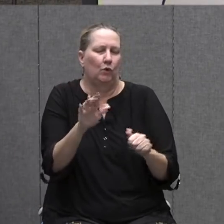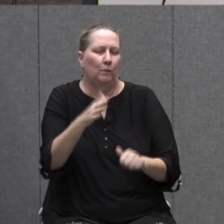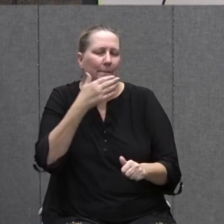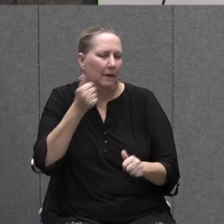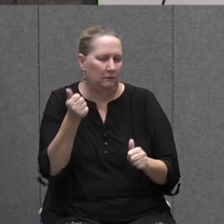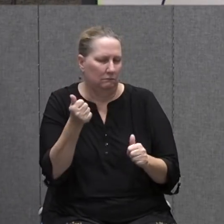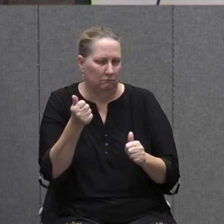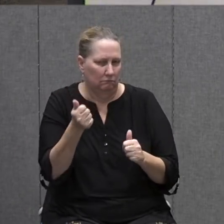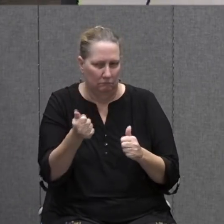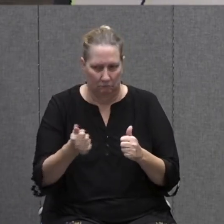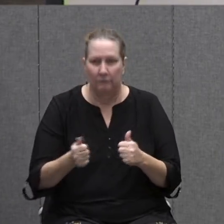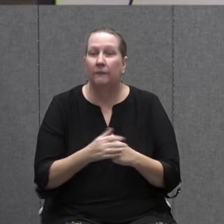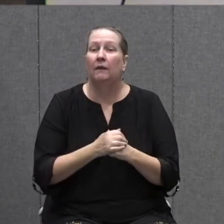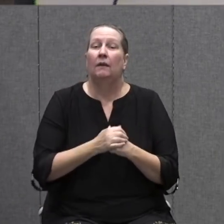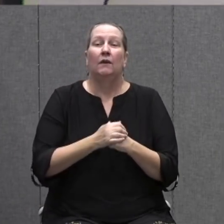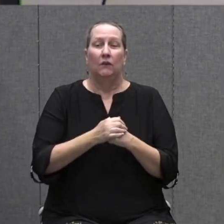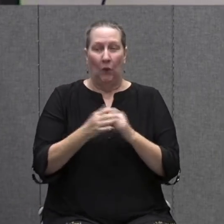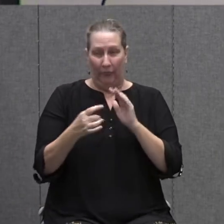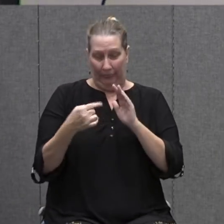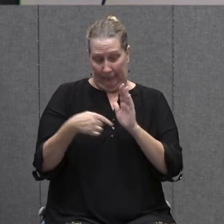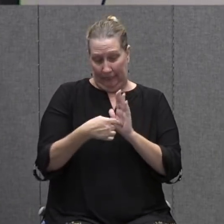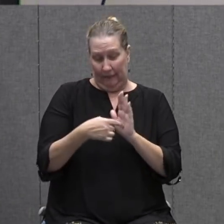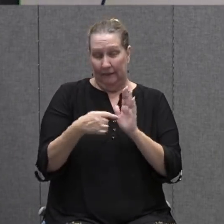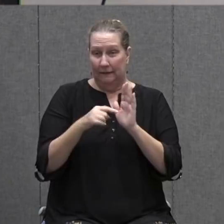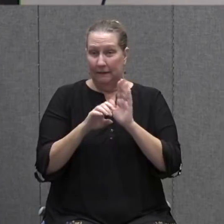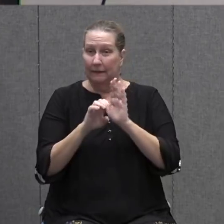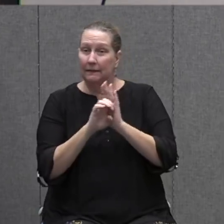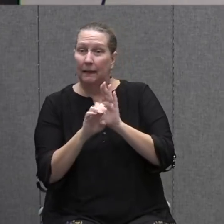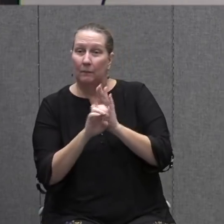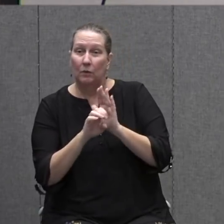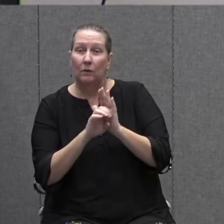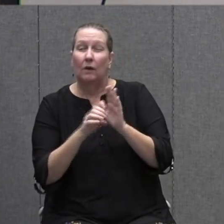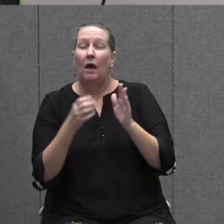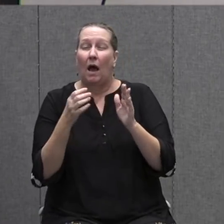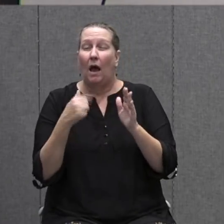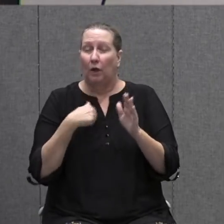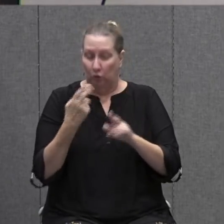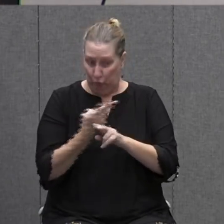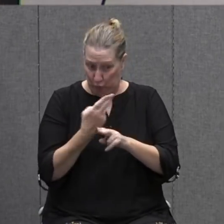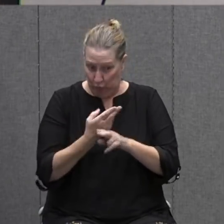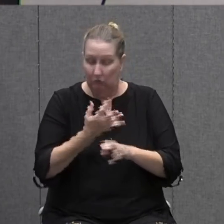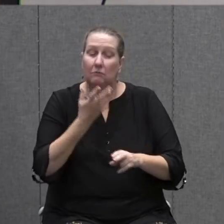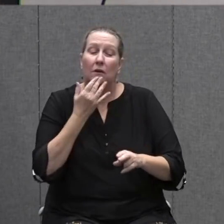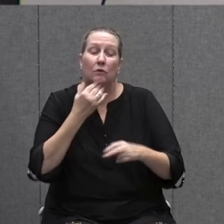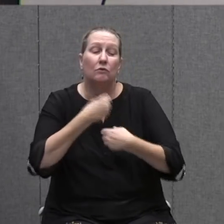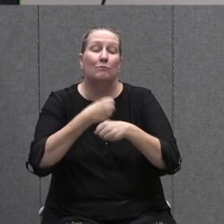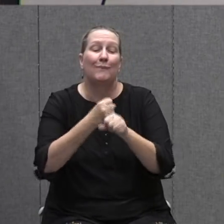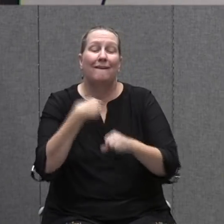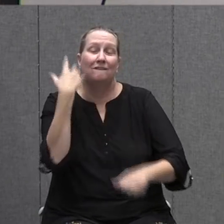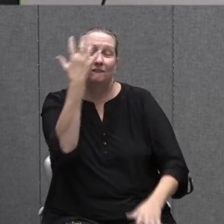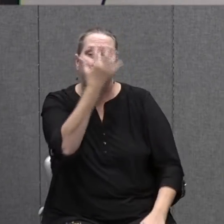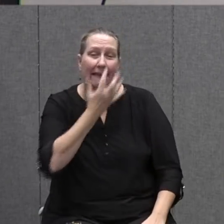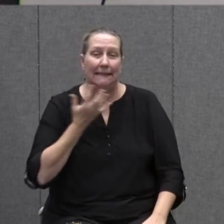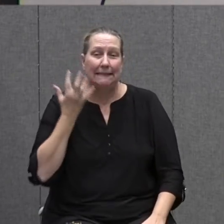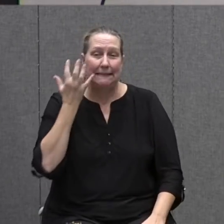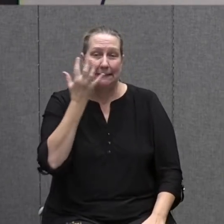and I tried to make a face. So I tried to make the outline of the face and then I used a different color